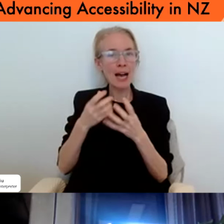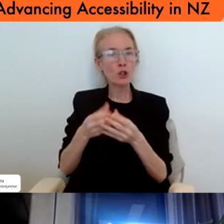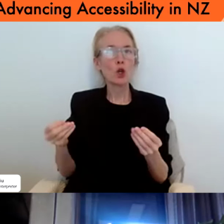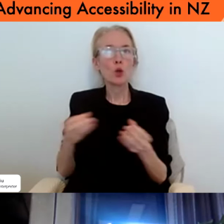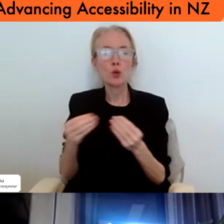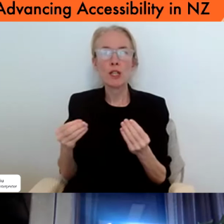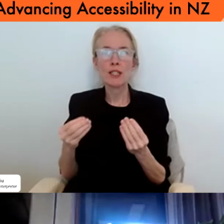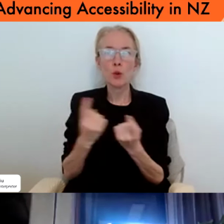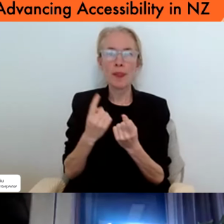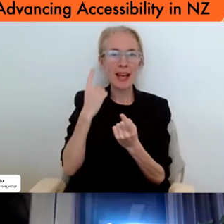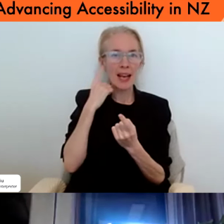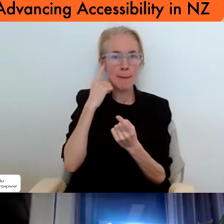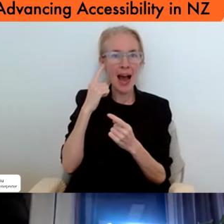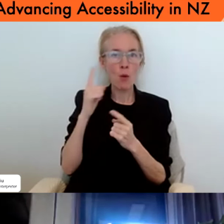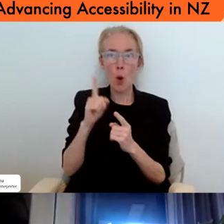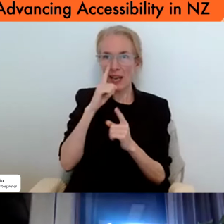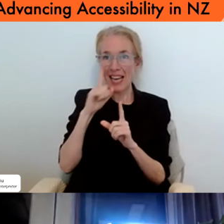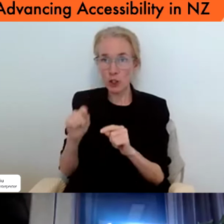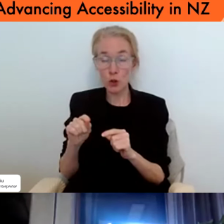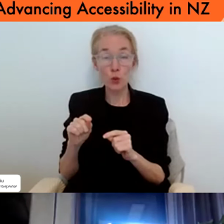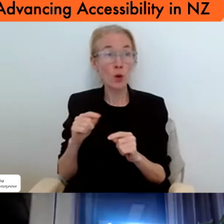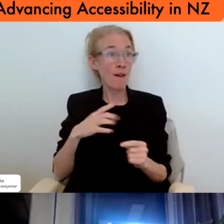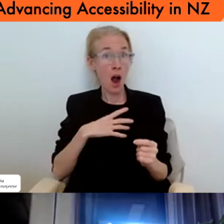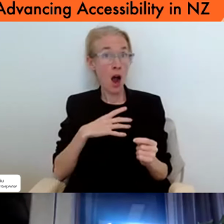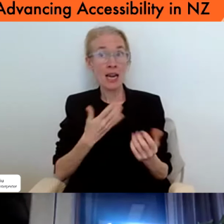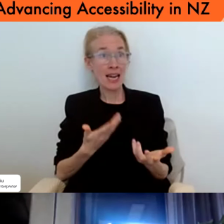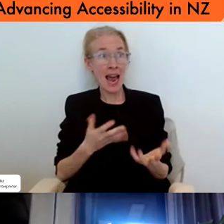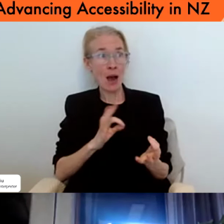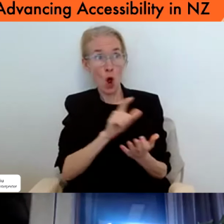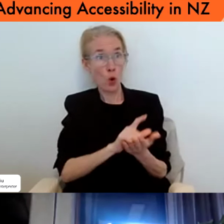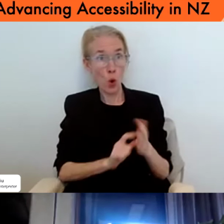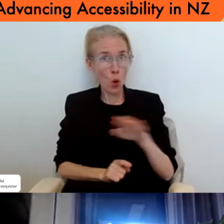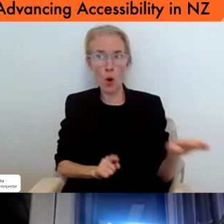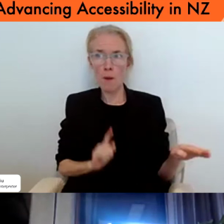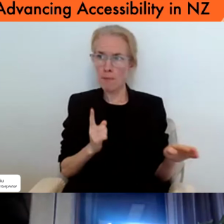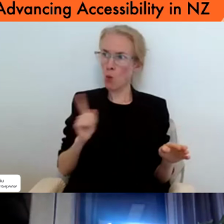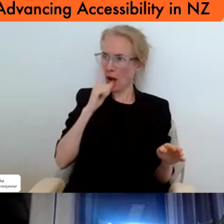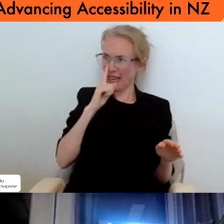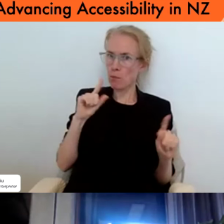can't have legislation what can we do? Yes, it is -- I think councils